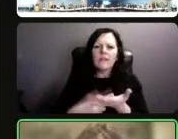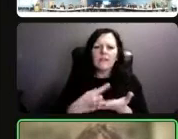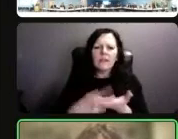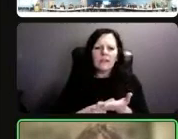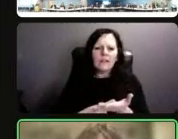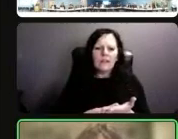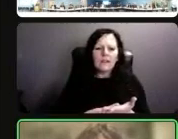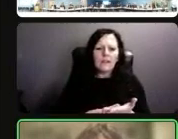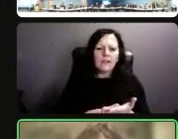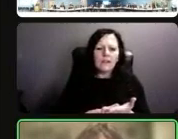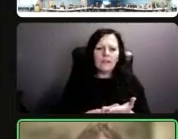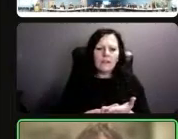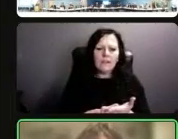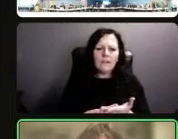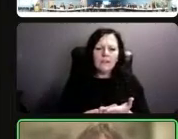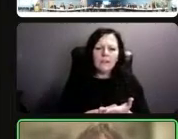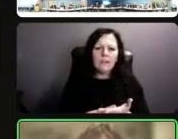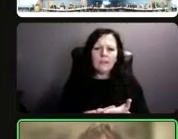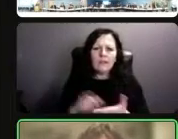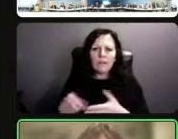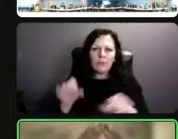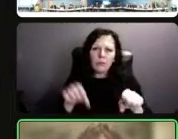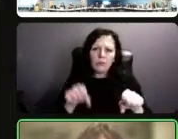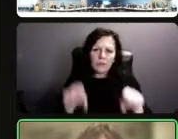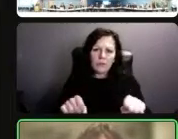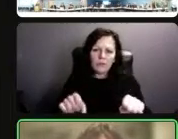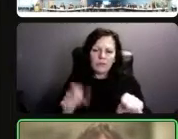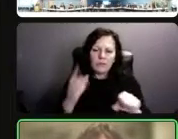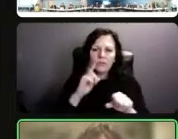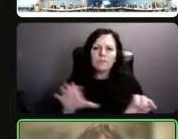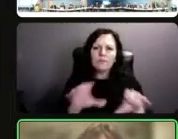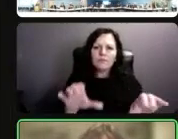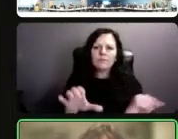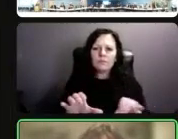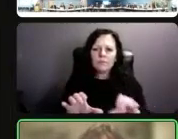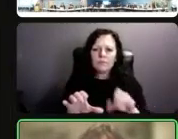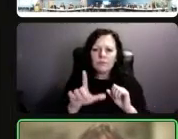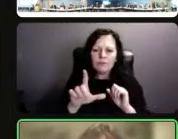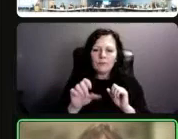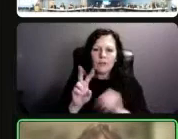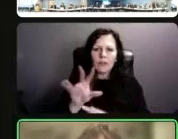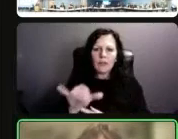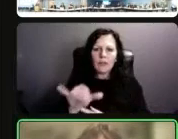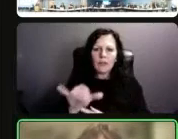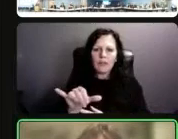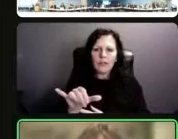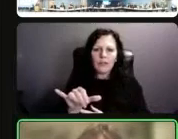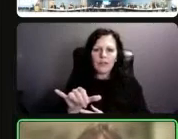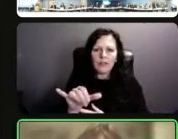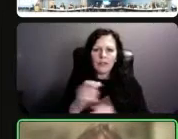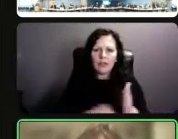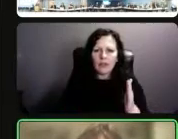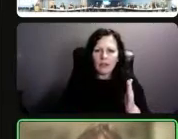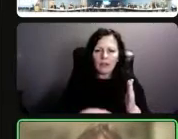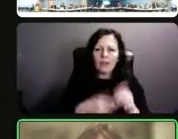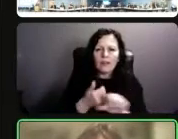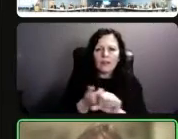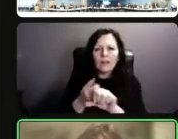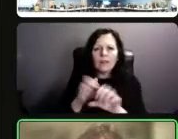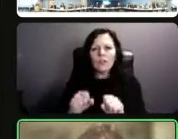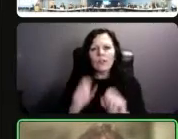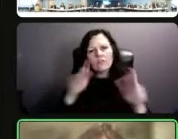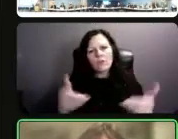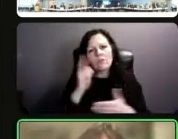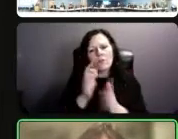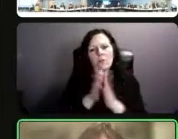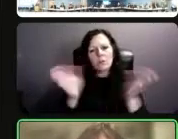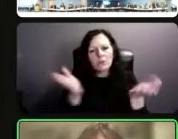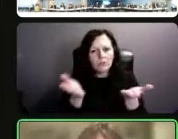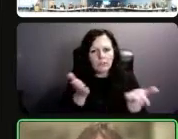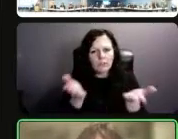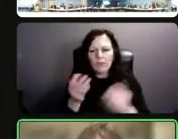THE FACT THAT IN THE FINANCE